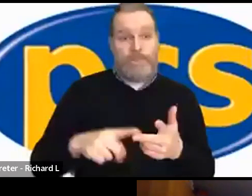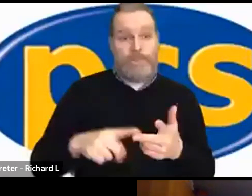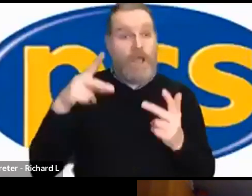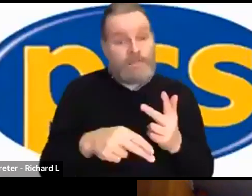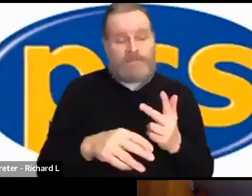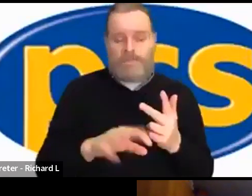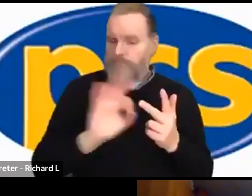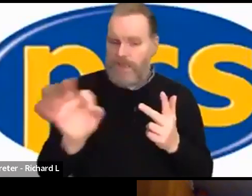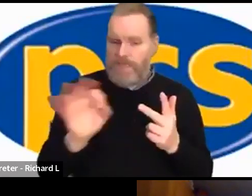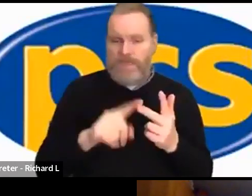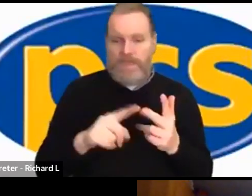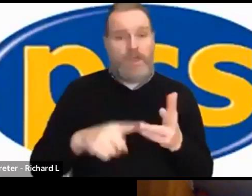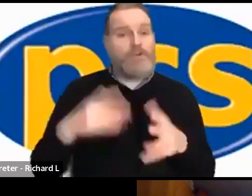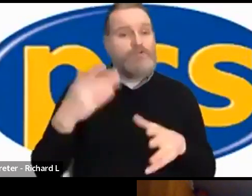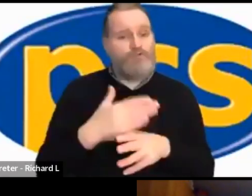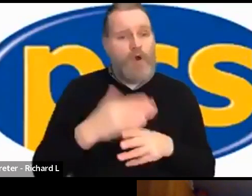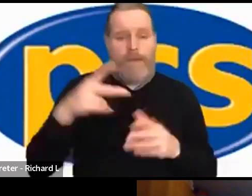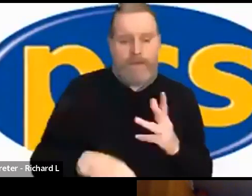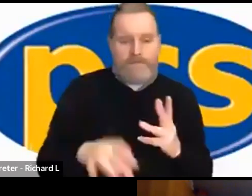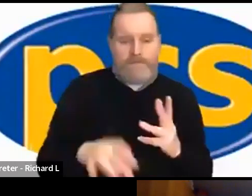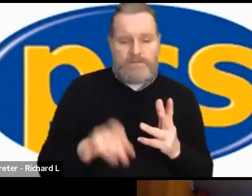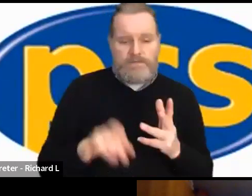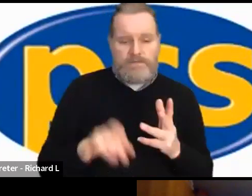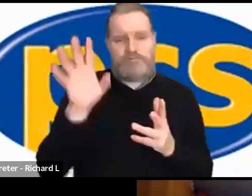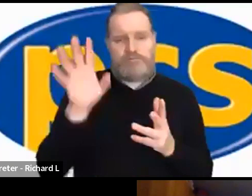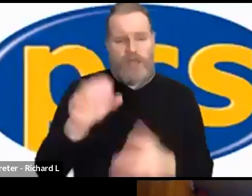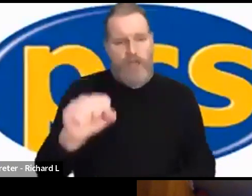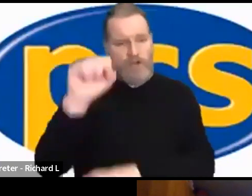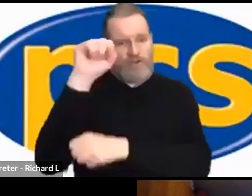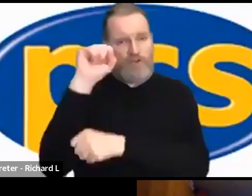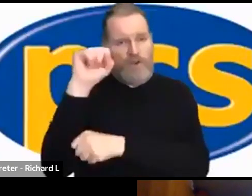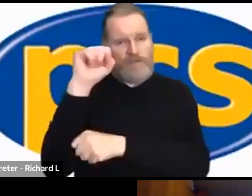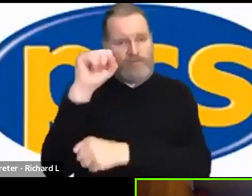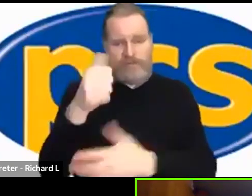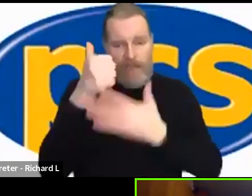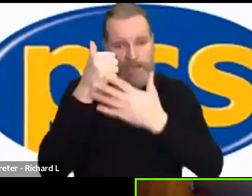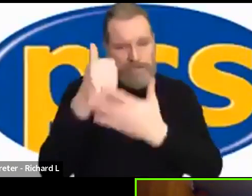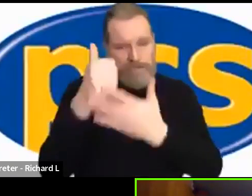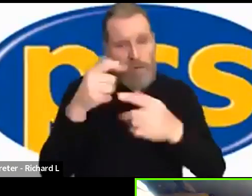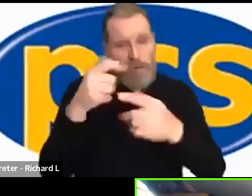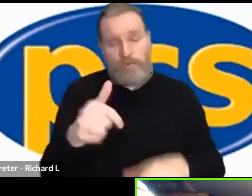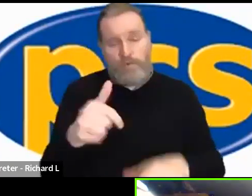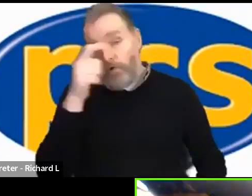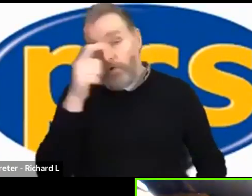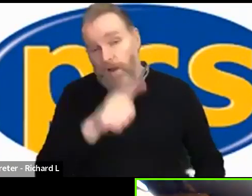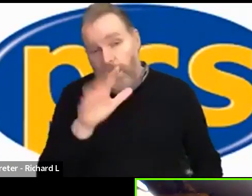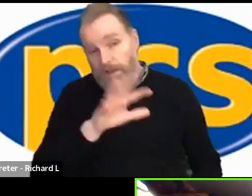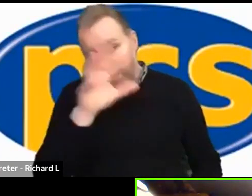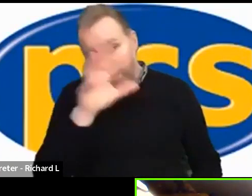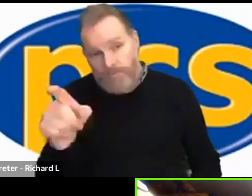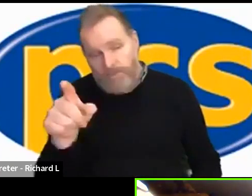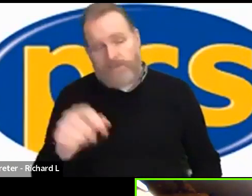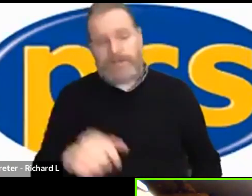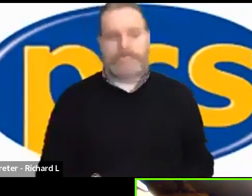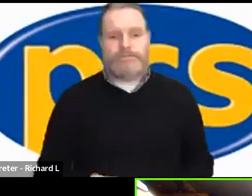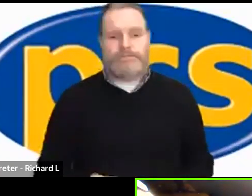cutsy in your conditions unknown tions and no massive job cuts and no massive job cuts throwing people onto the scrap rape. So scrap, rape solidarity to everyone, and good luck next week